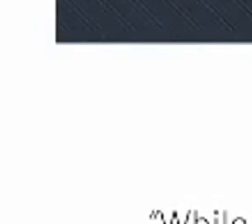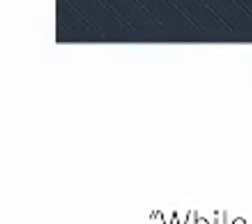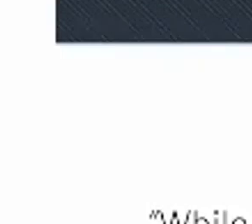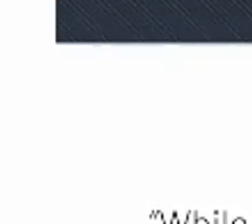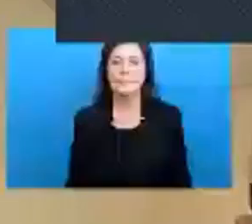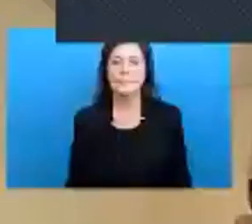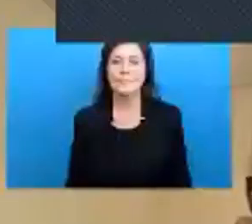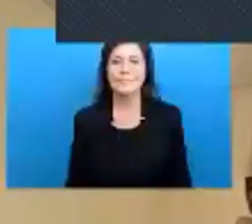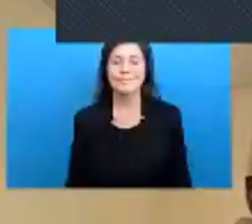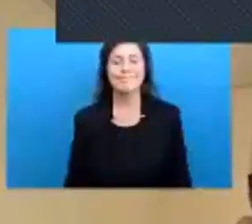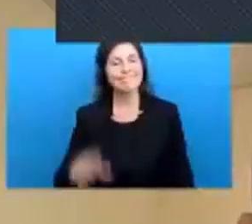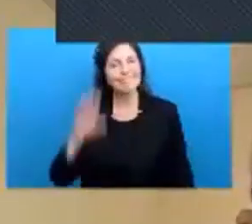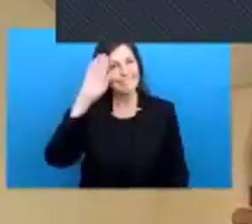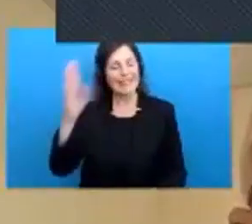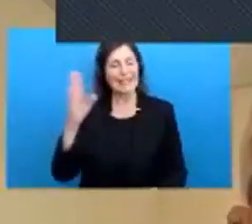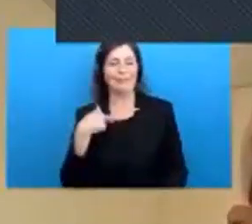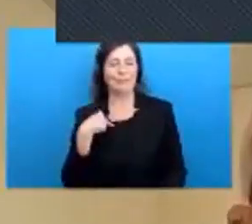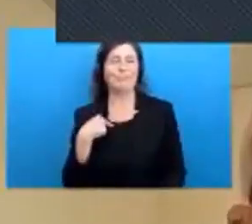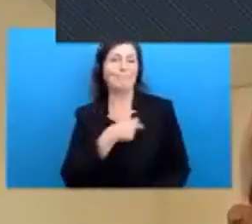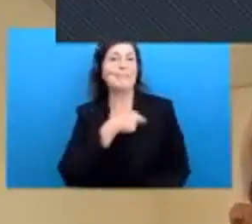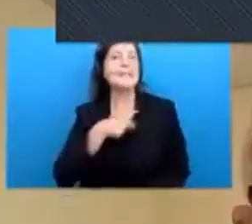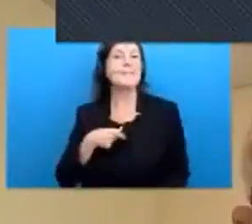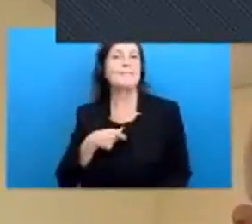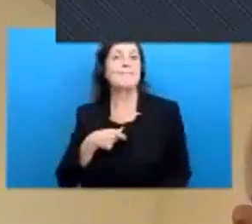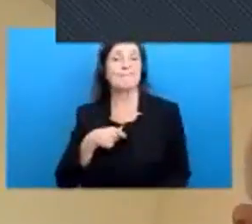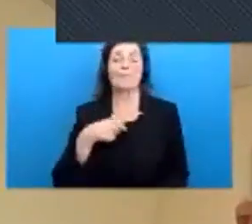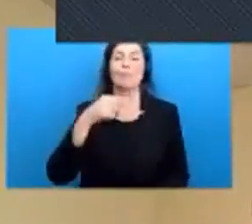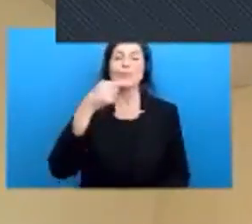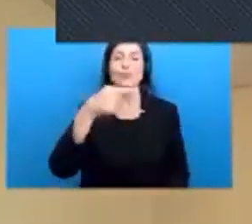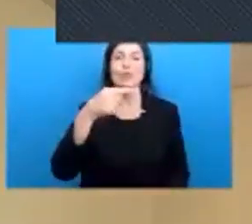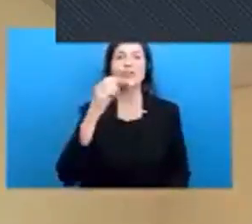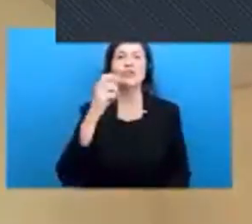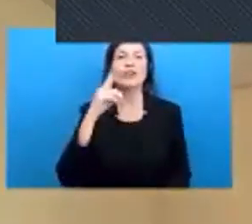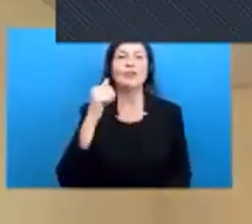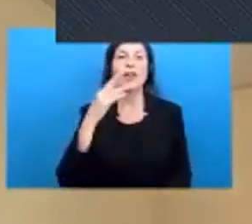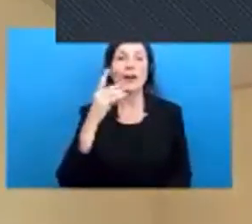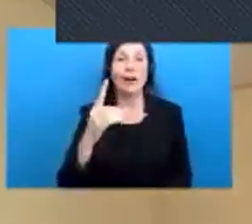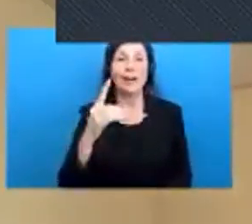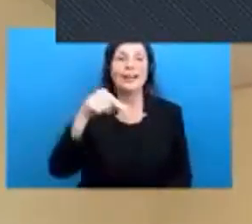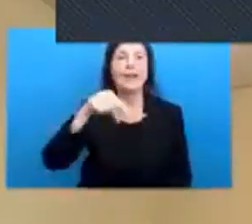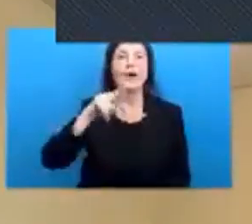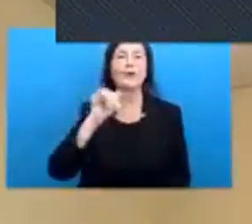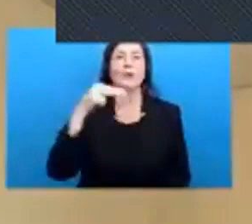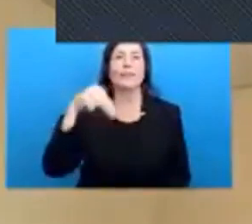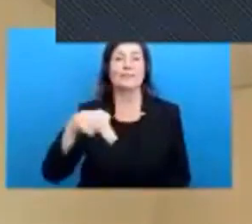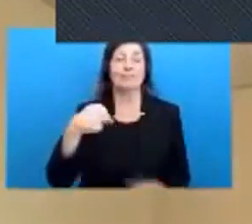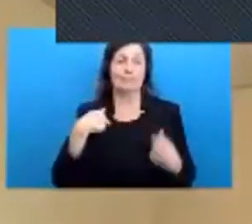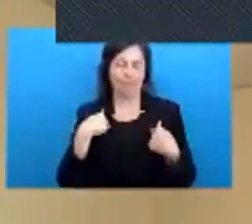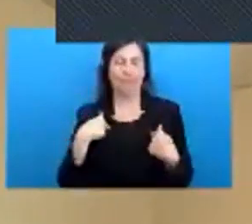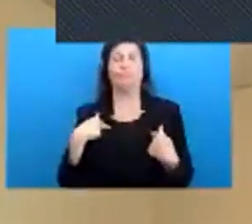signed for human rights. Uh the participants are very good